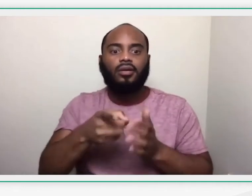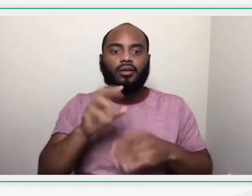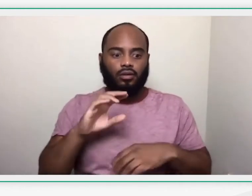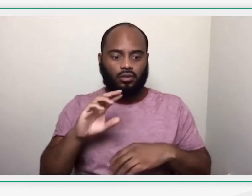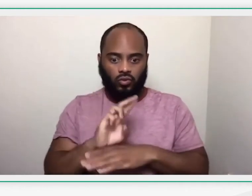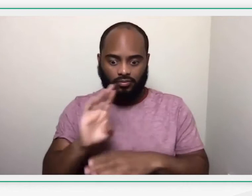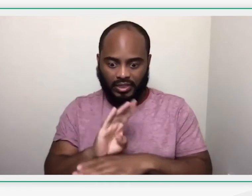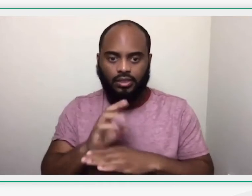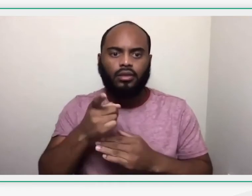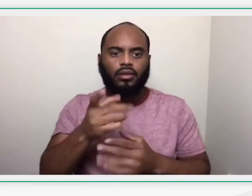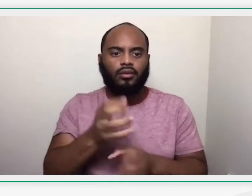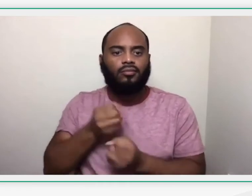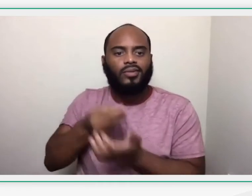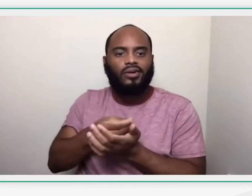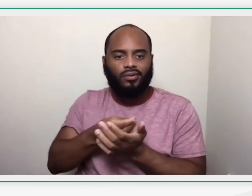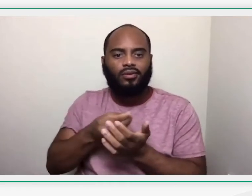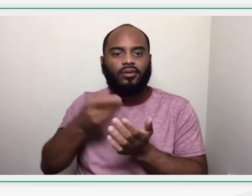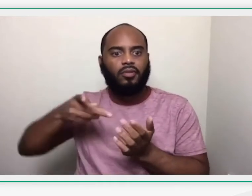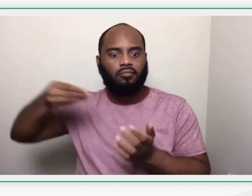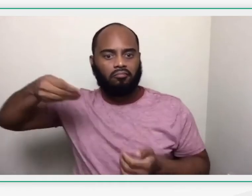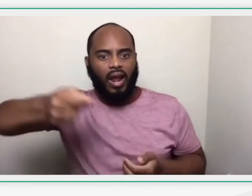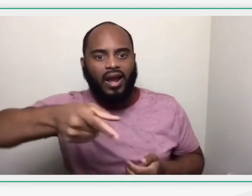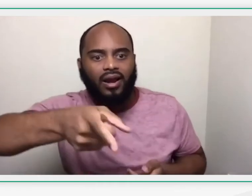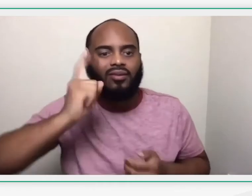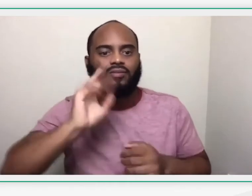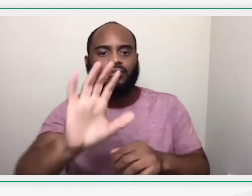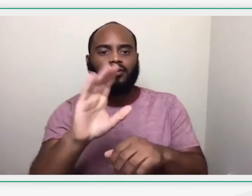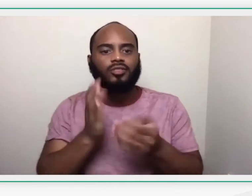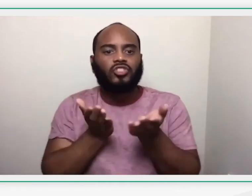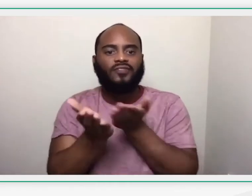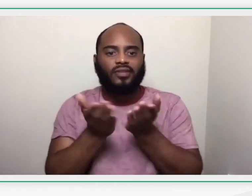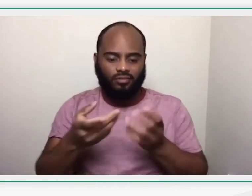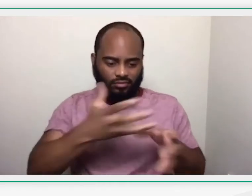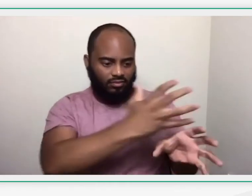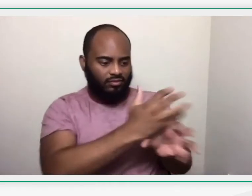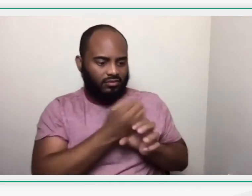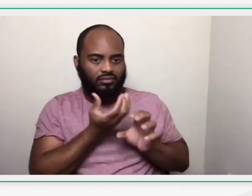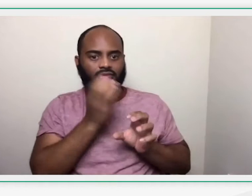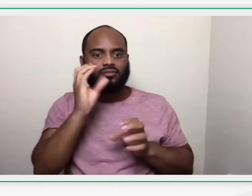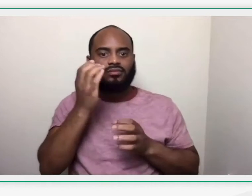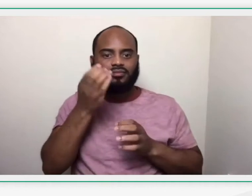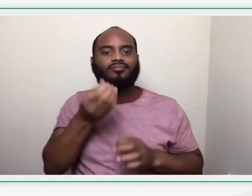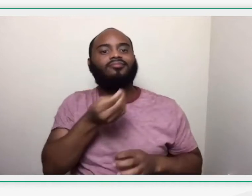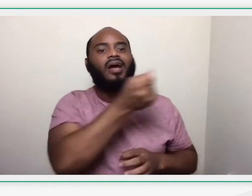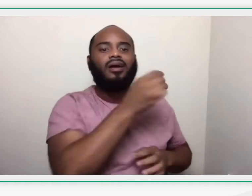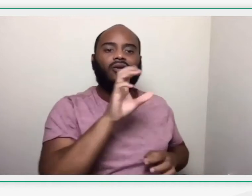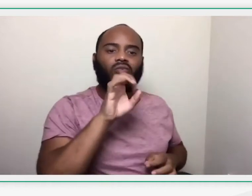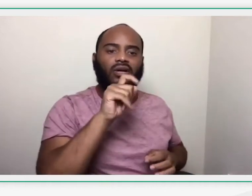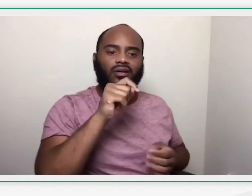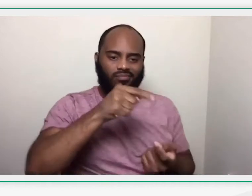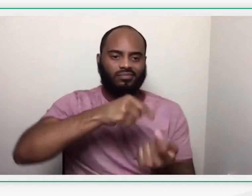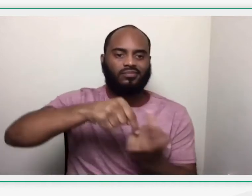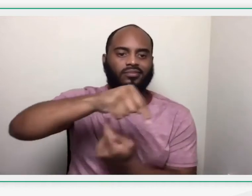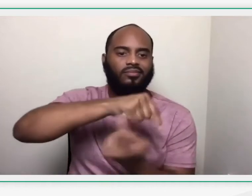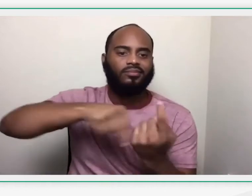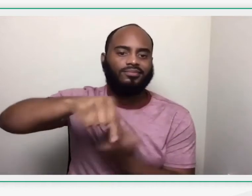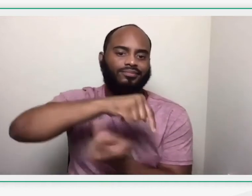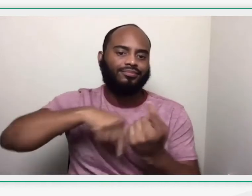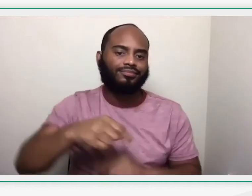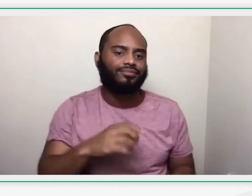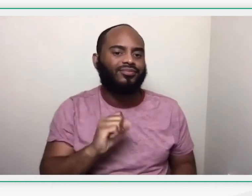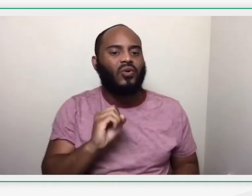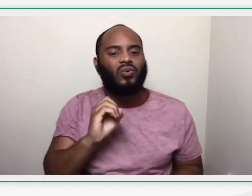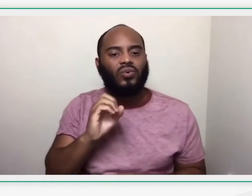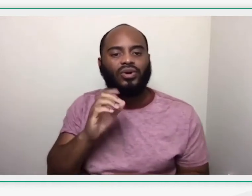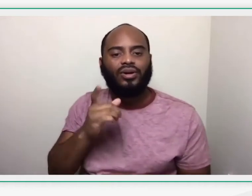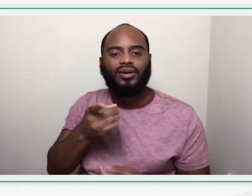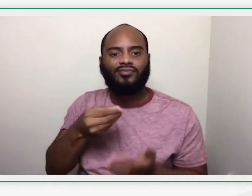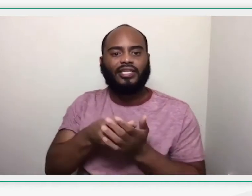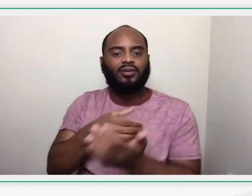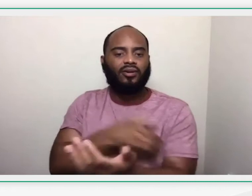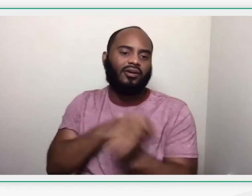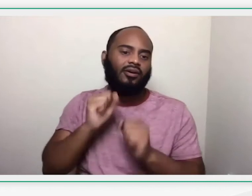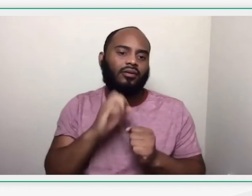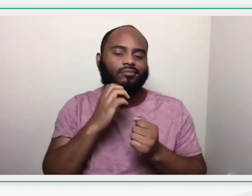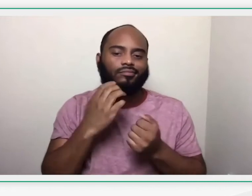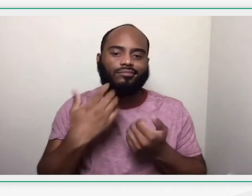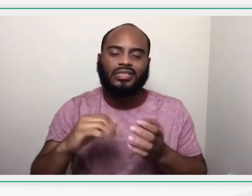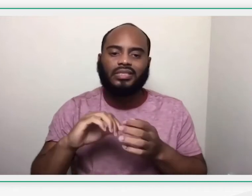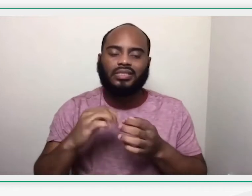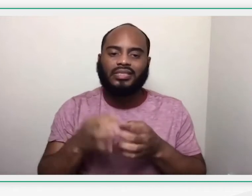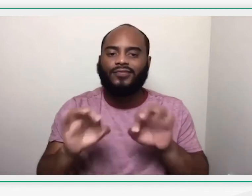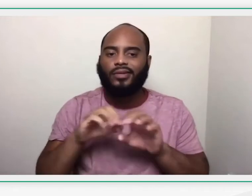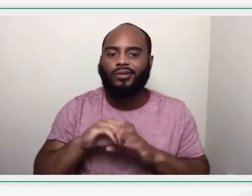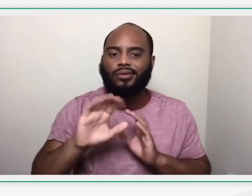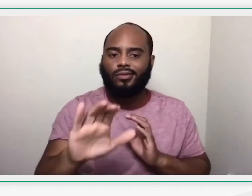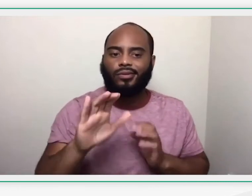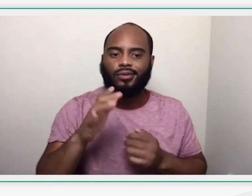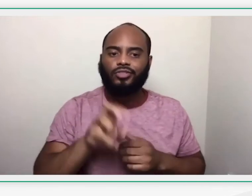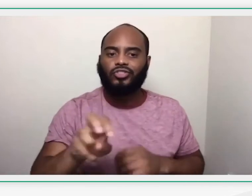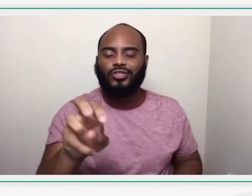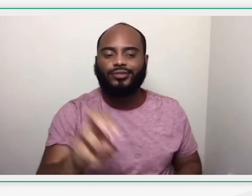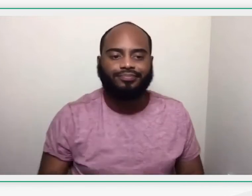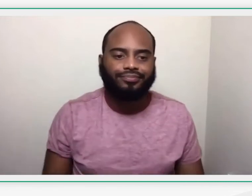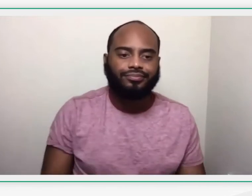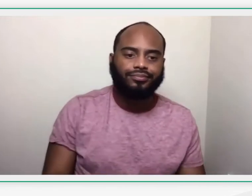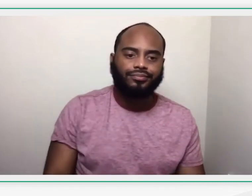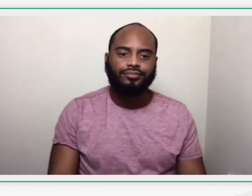And, if it's for a business, then you can use that for your business; folks can pay you for your services, your business services; and those earnings, in turn, you use to pay your credit. And so, financial power can be significant in your journey.